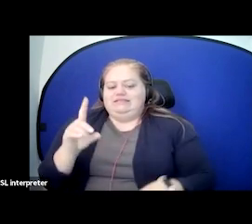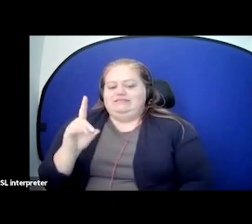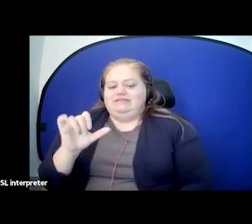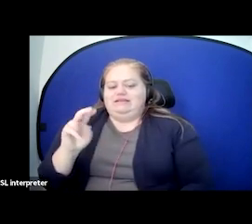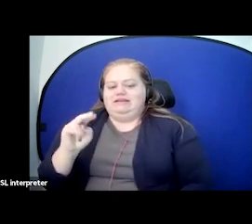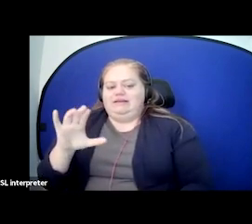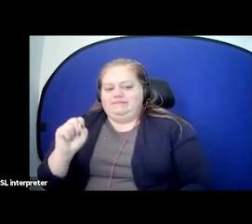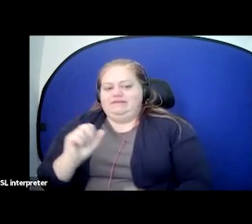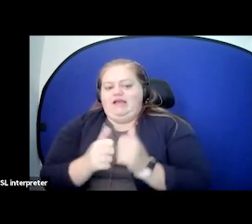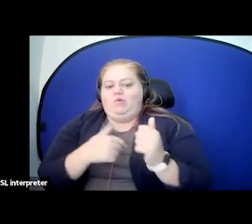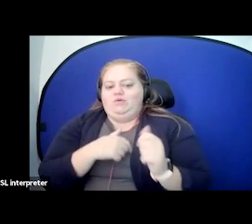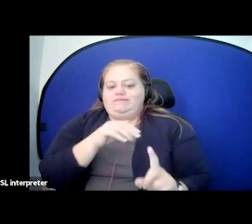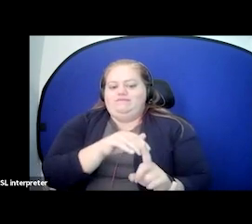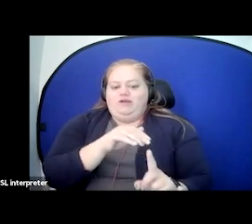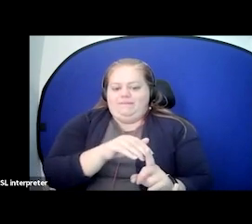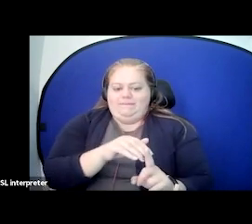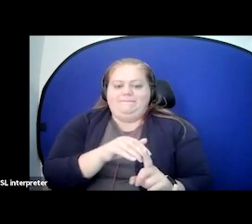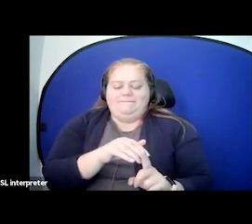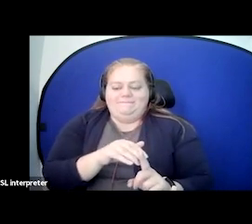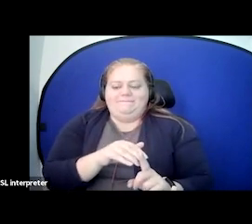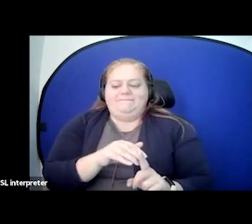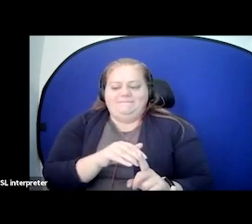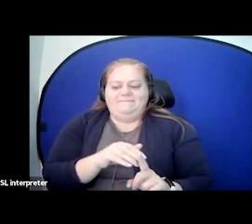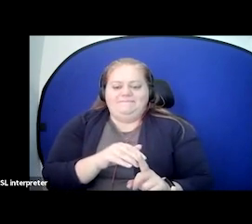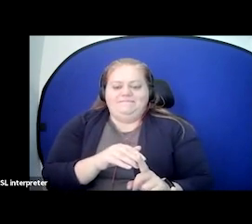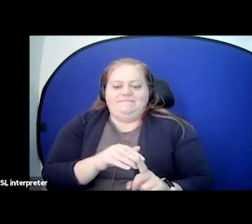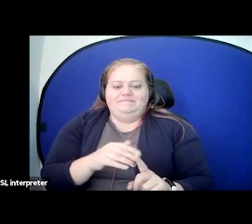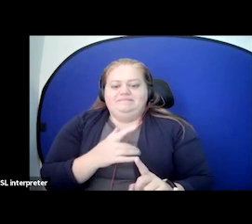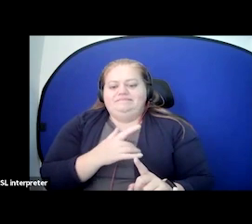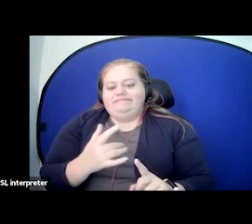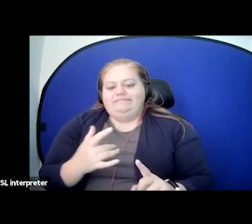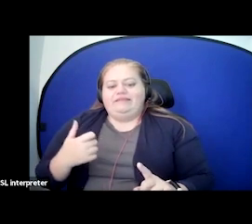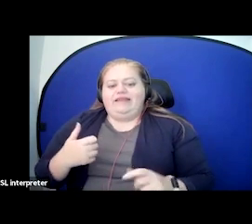we prompted it, where, in real life, there would be limited system dynamics